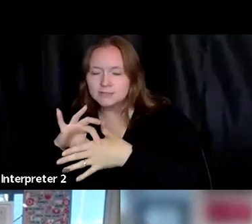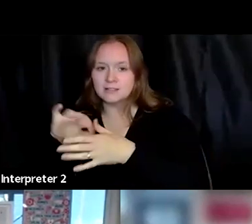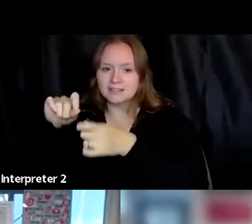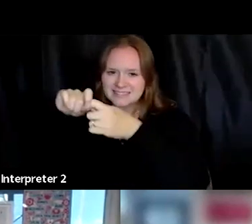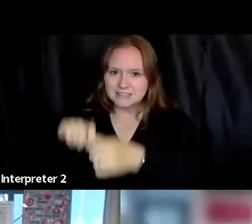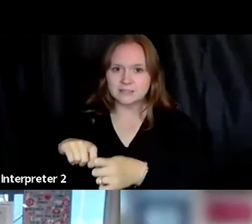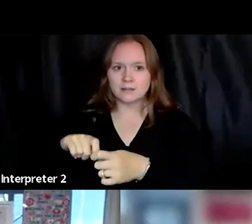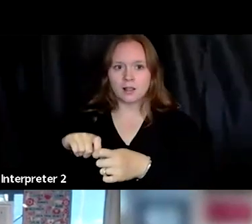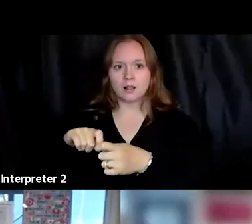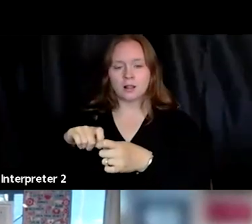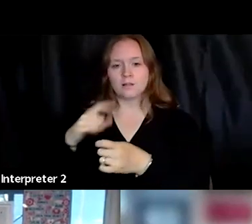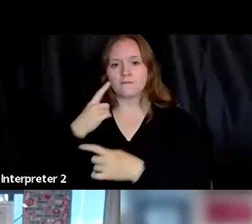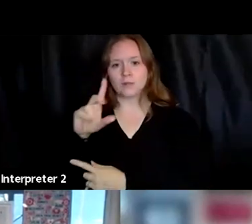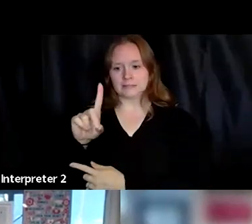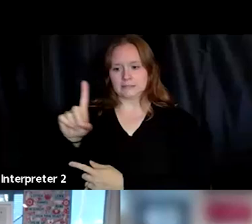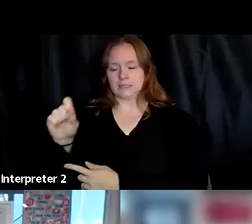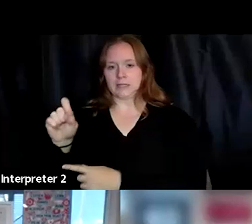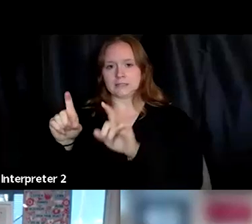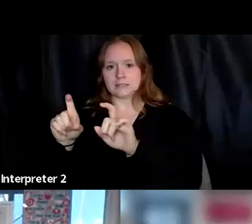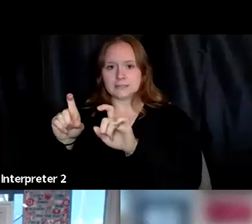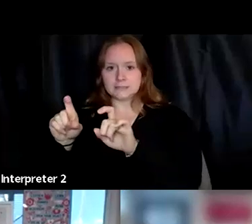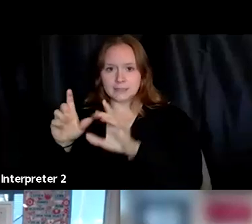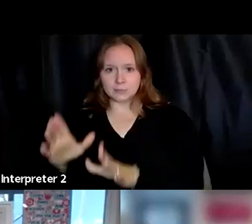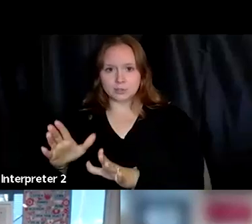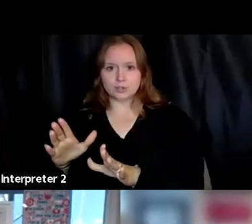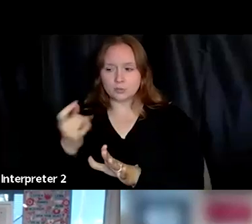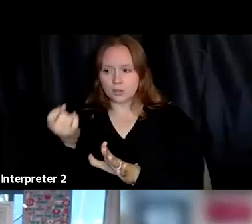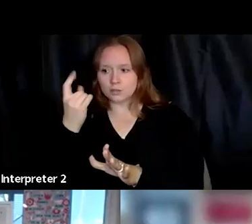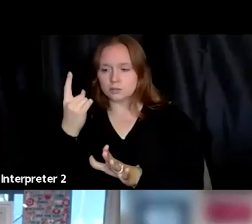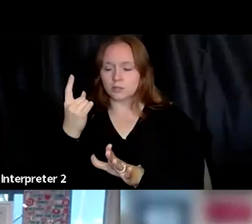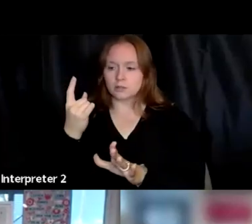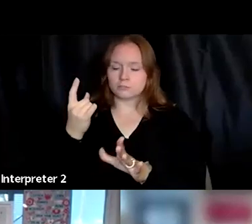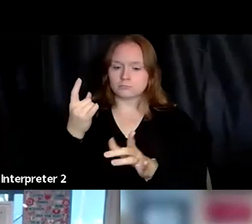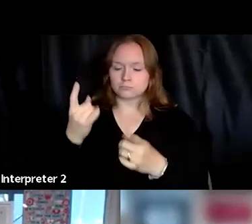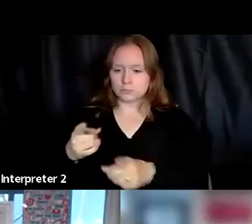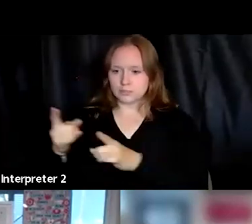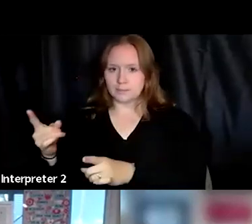for the DDS examiner to understand what was going on between the treatment episodes